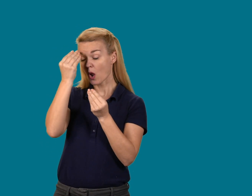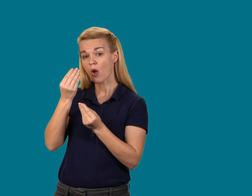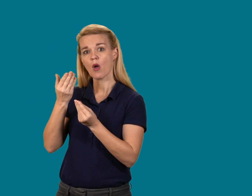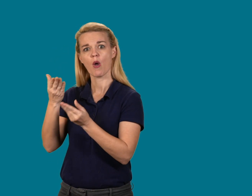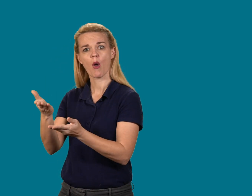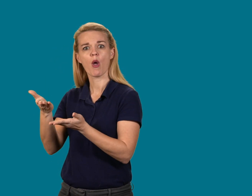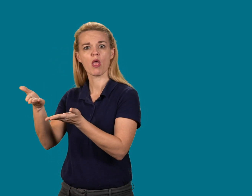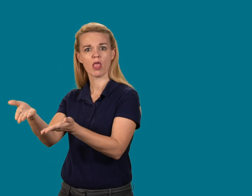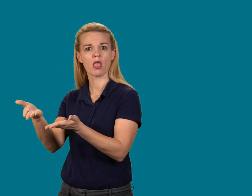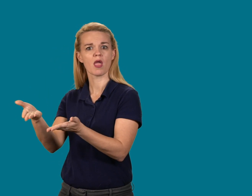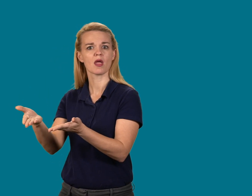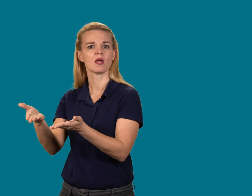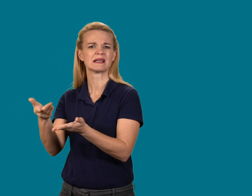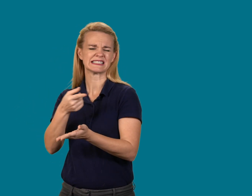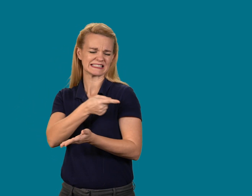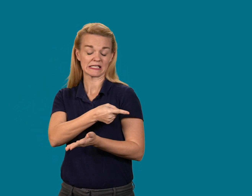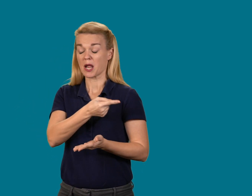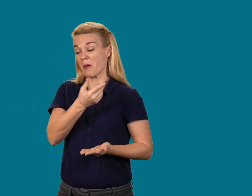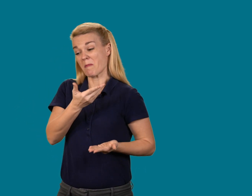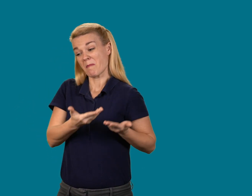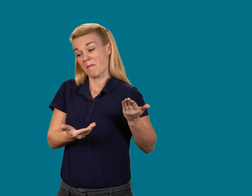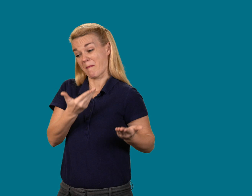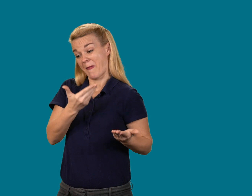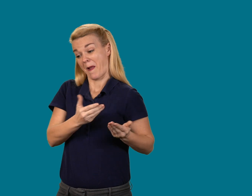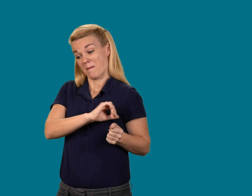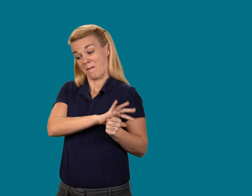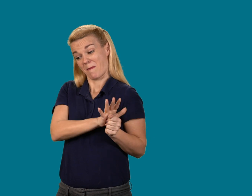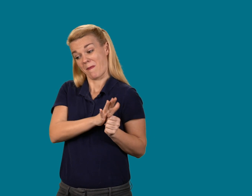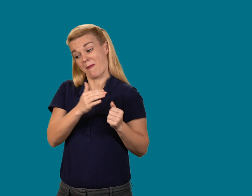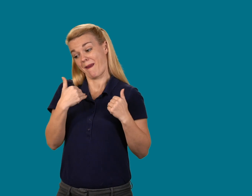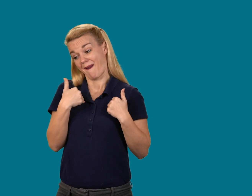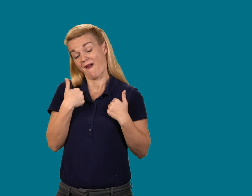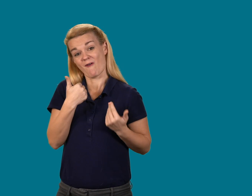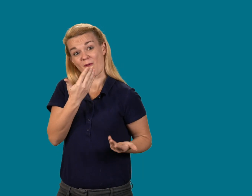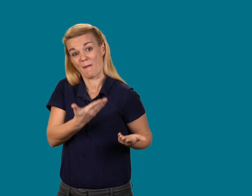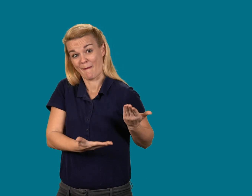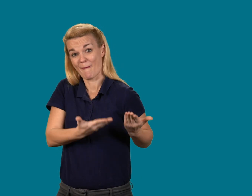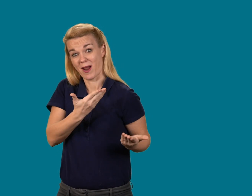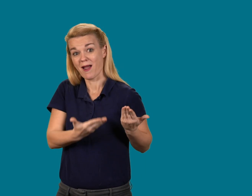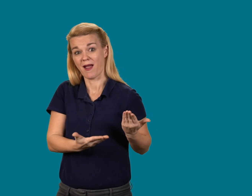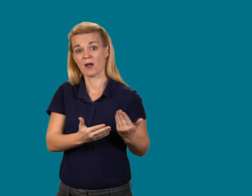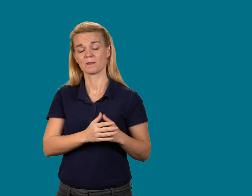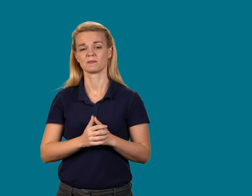that the person has or might have COVID-19.